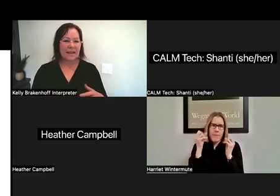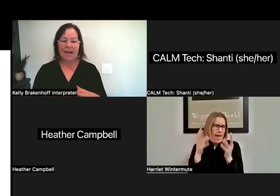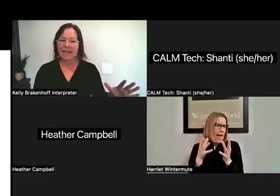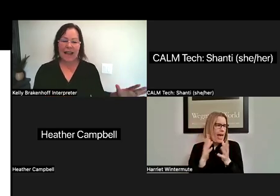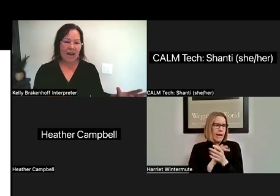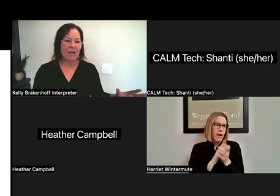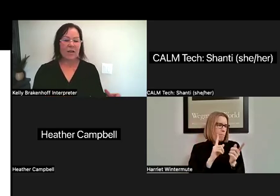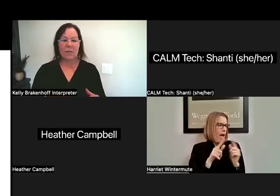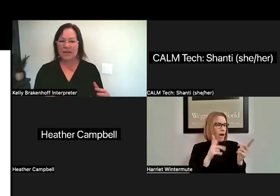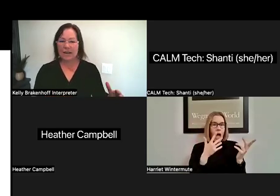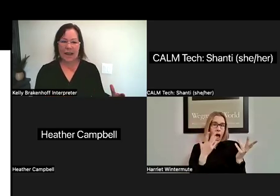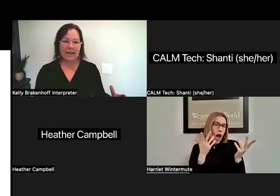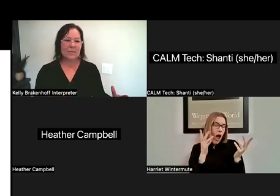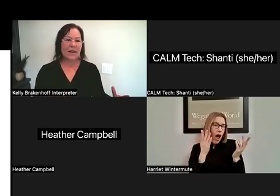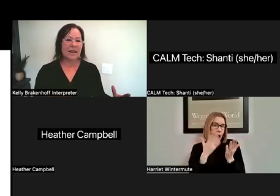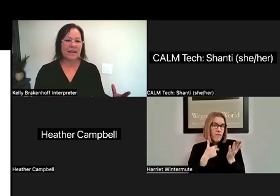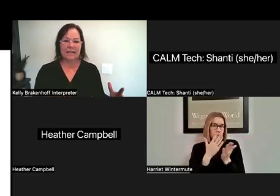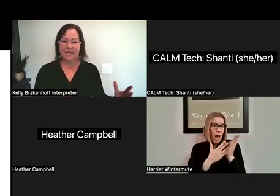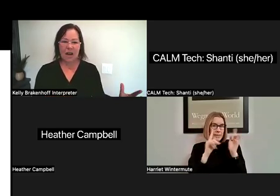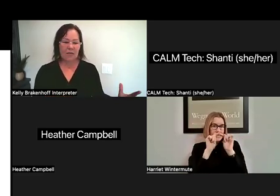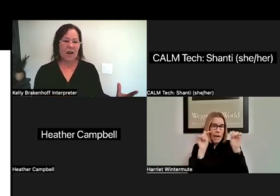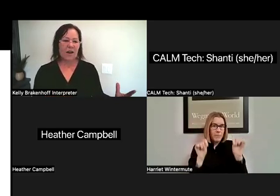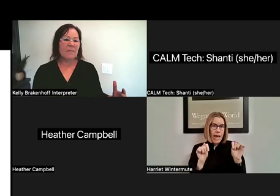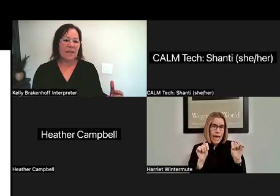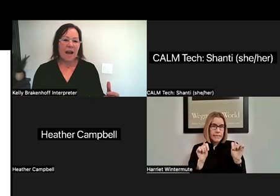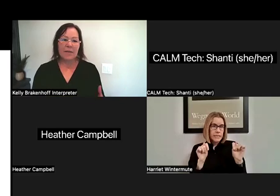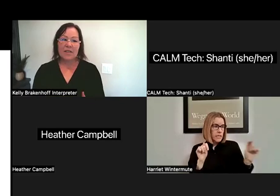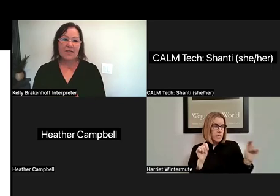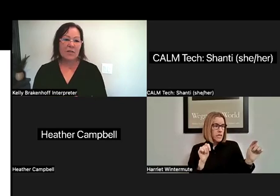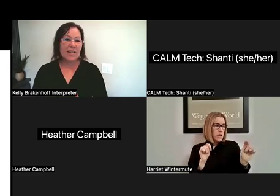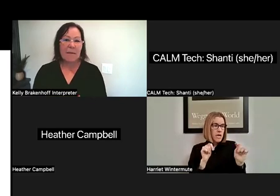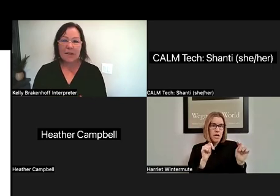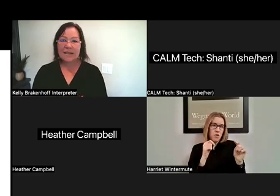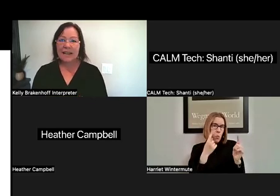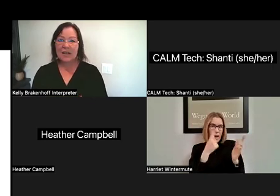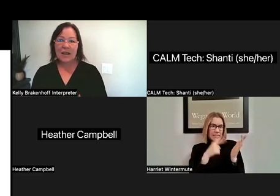everything out there with project management software. There is also templates that you can